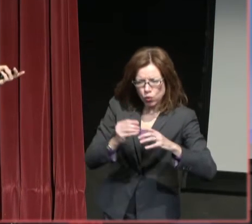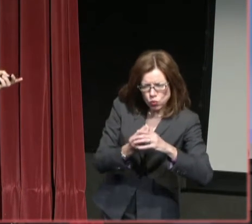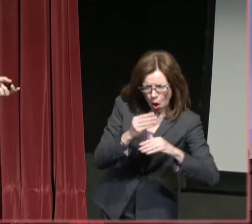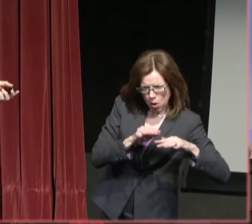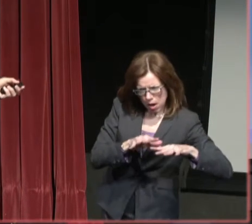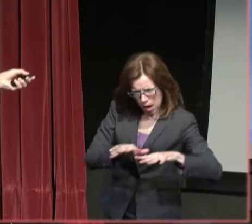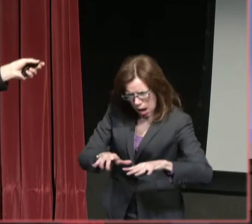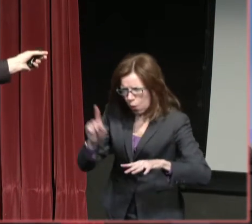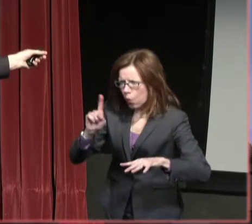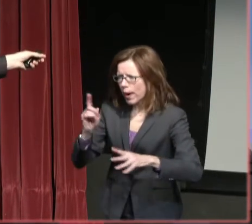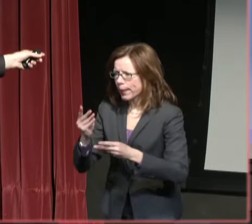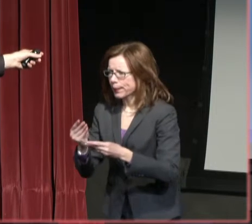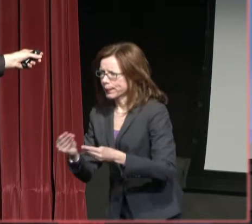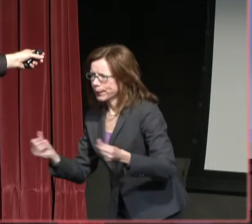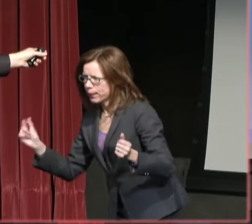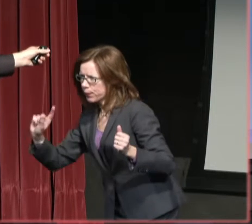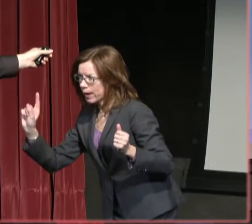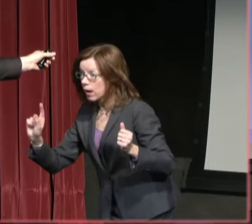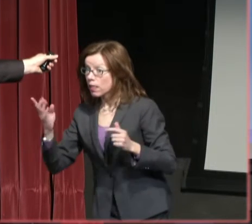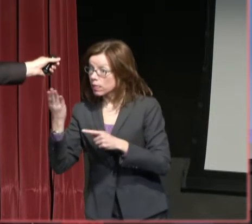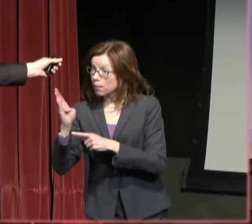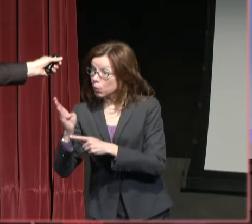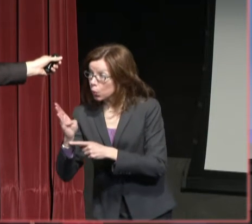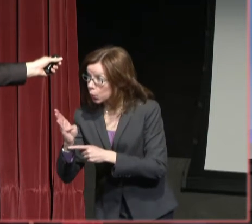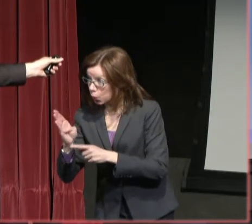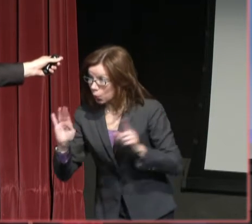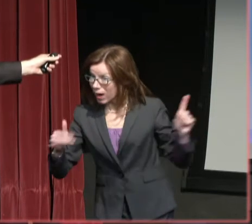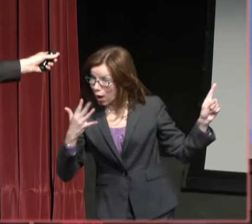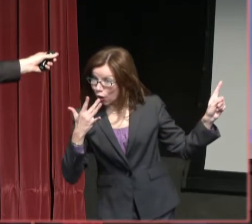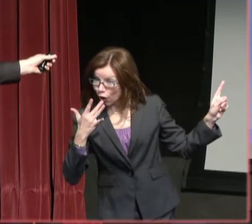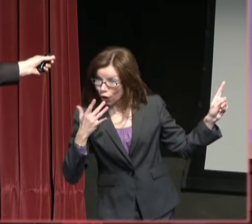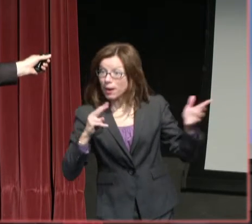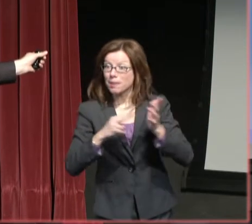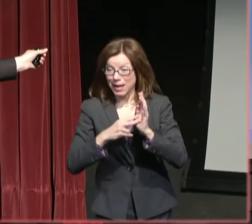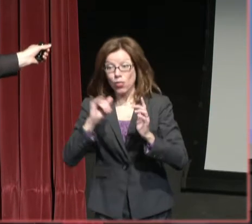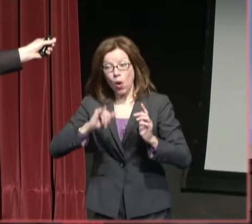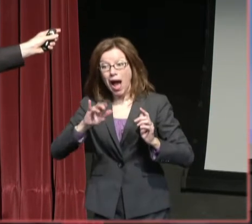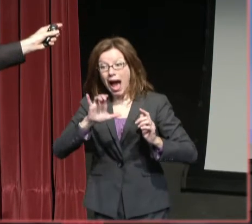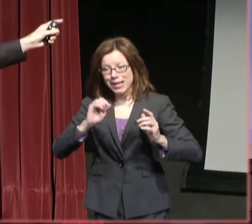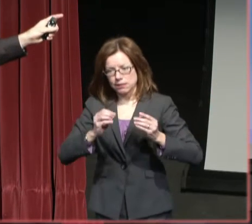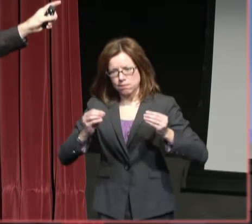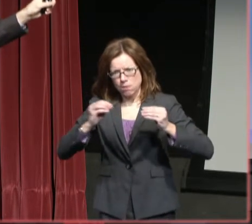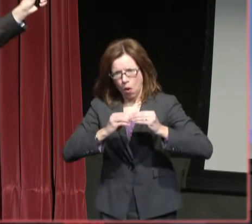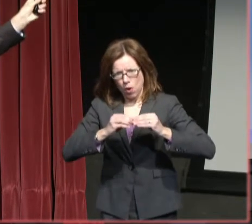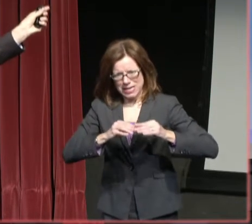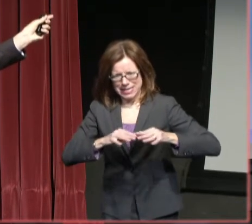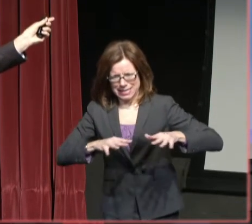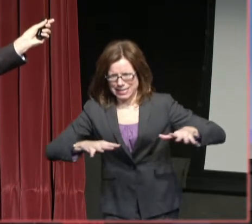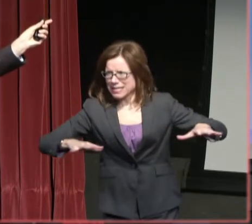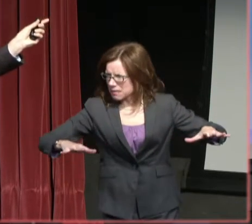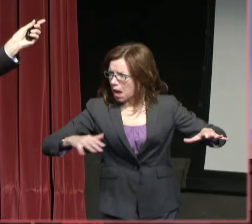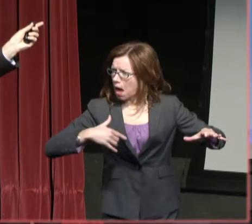And we can see that the blue ones are showing glaciers that are actually getting bigger and there's one or two of those,